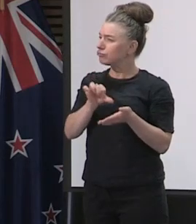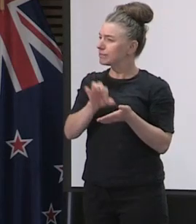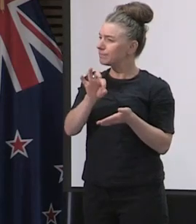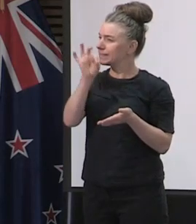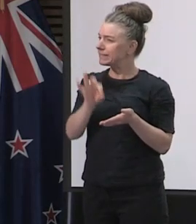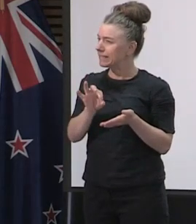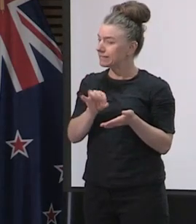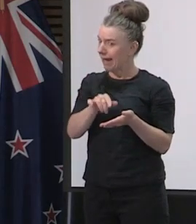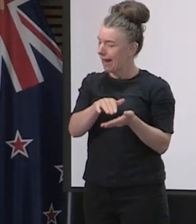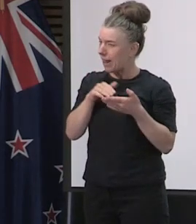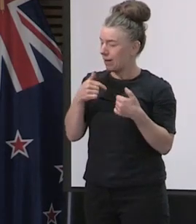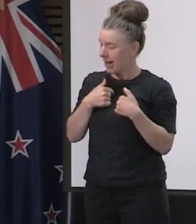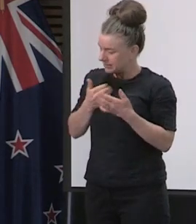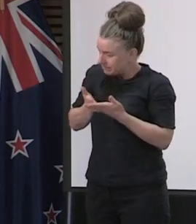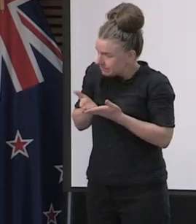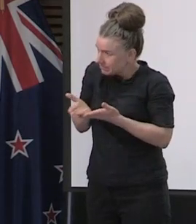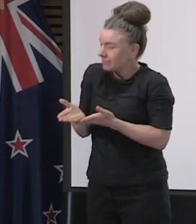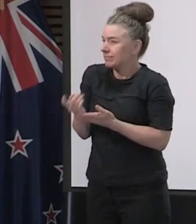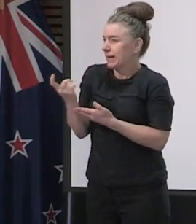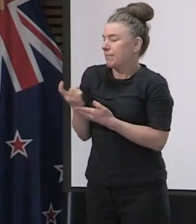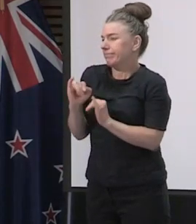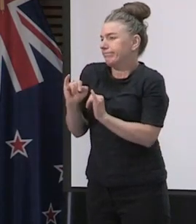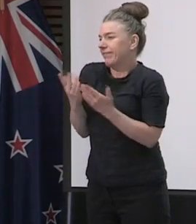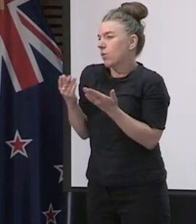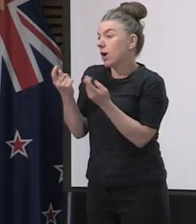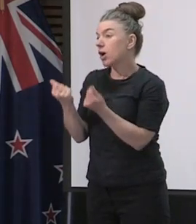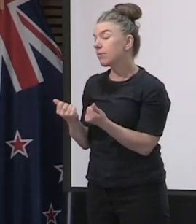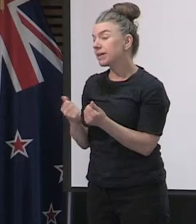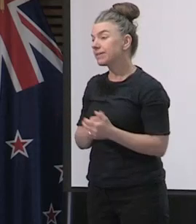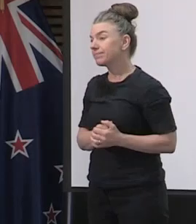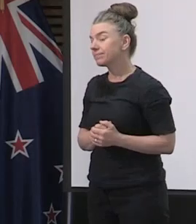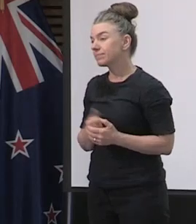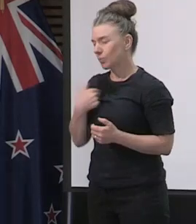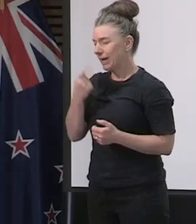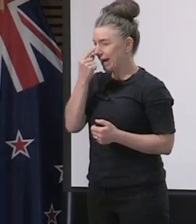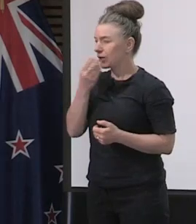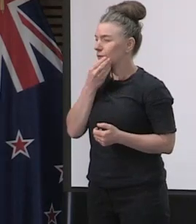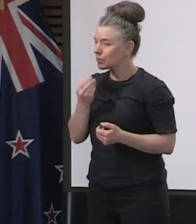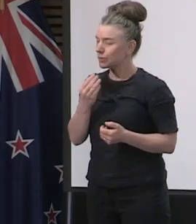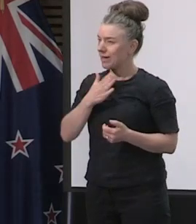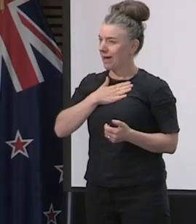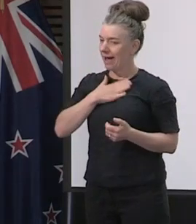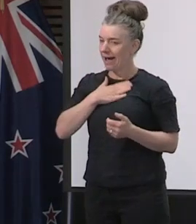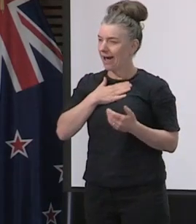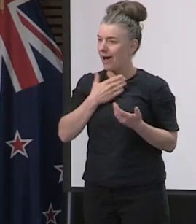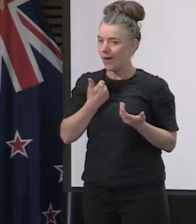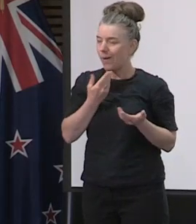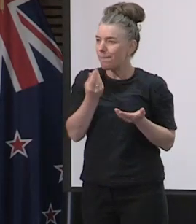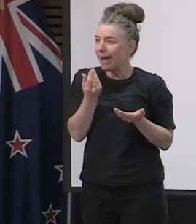at very low interest rates places us in a strong position to weather the economic storm